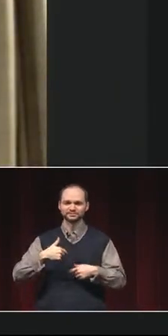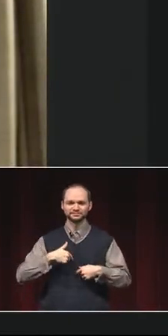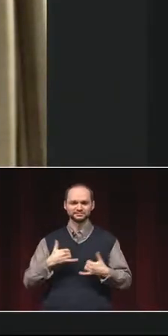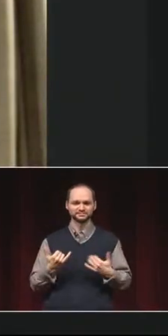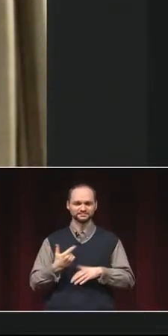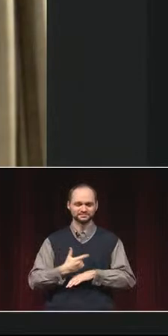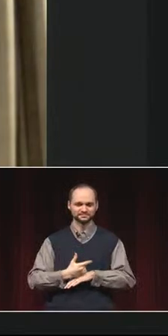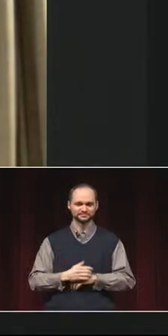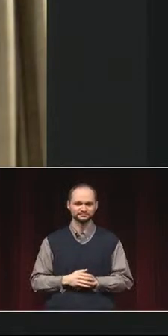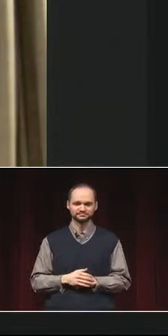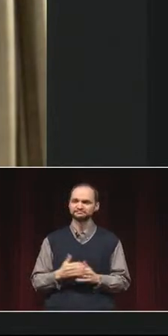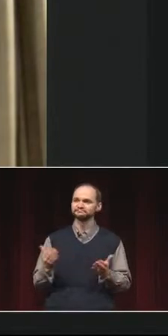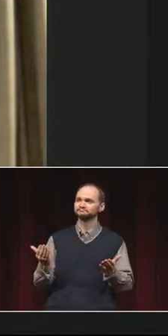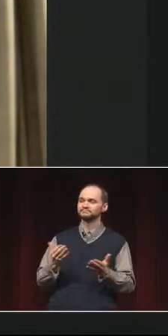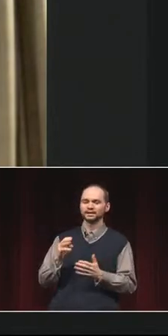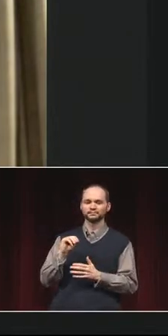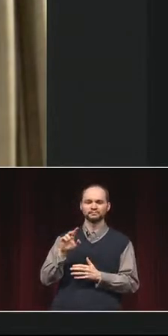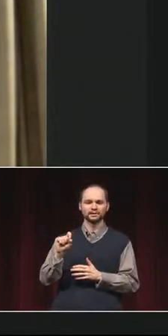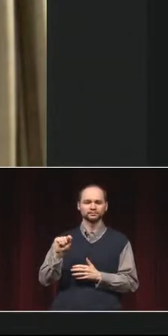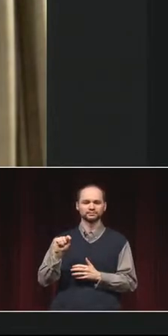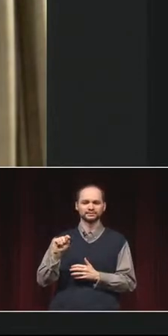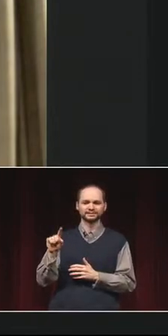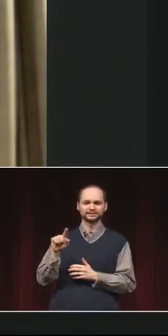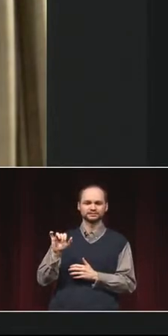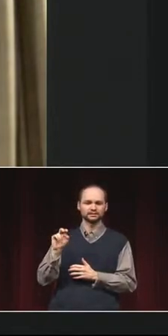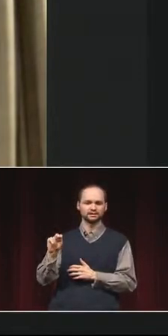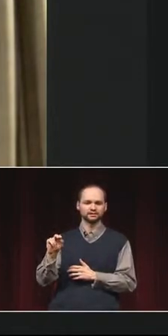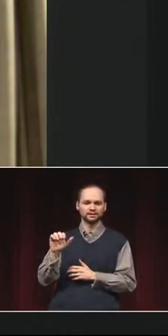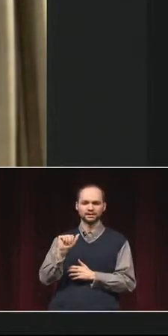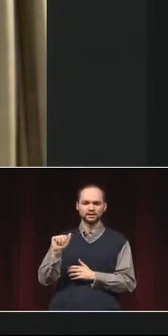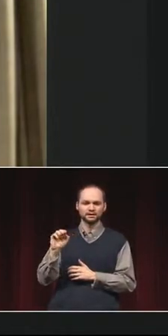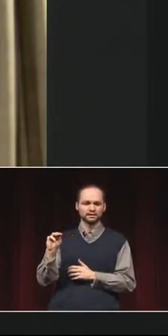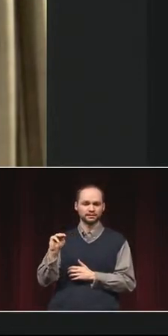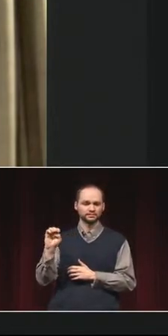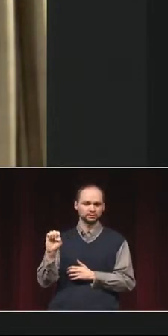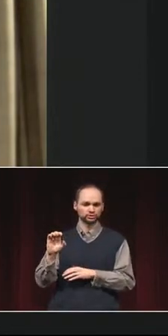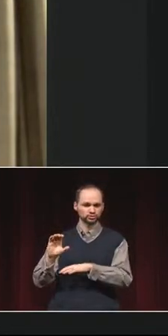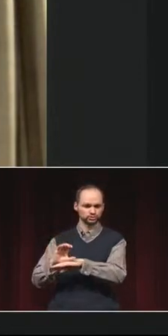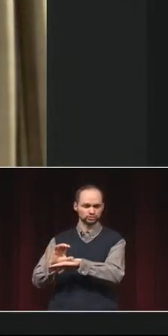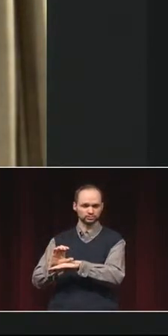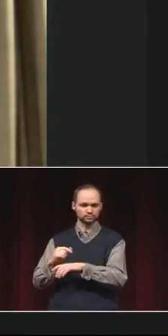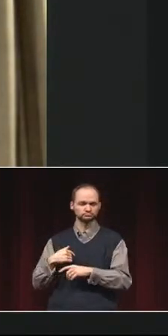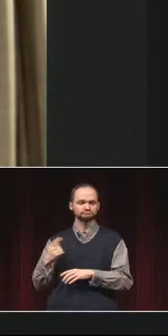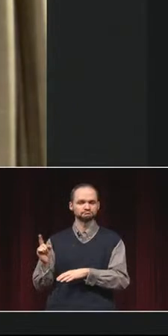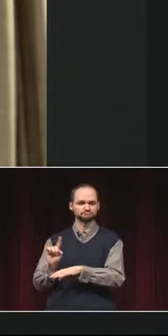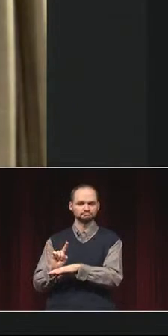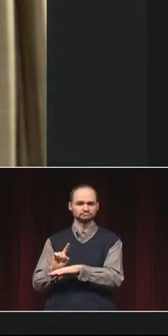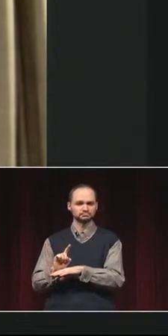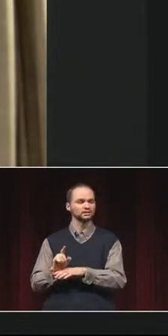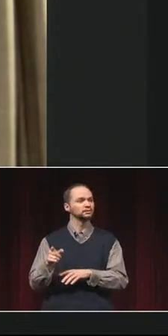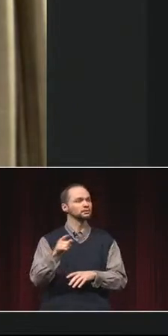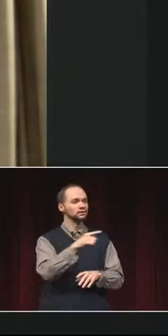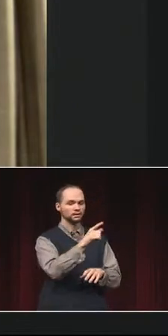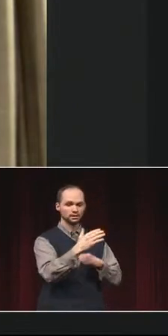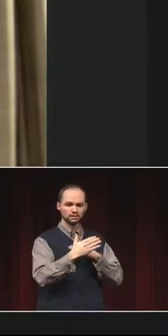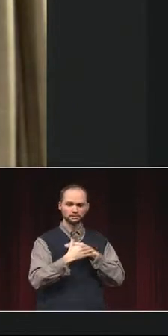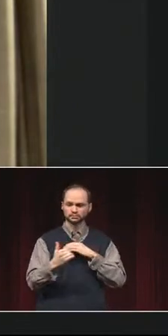at Mount Zion AME Church. I was asked to come and speak to you members of the community